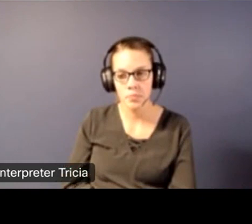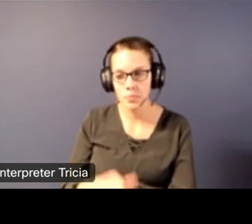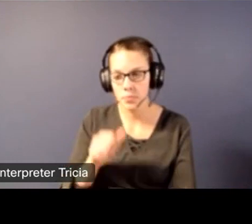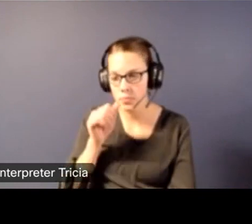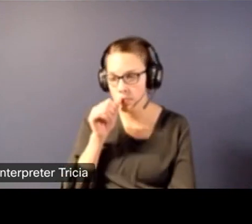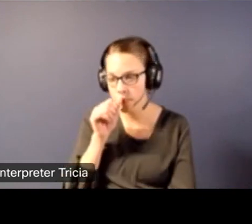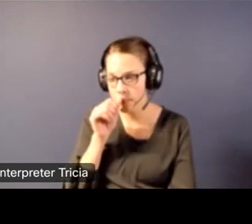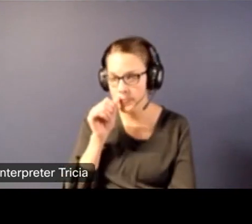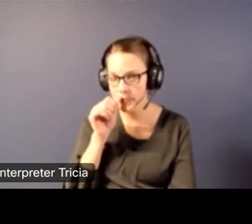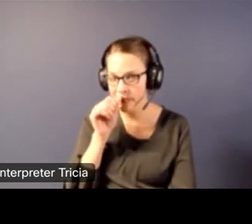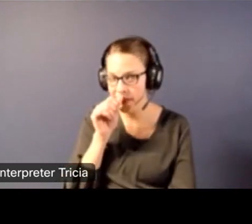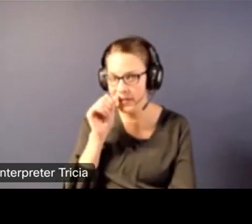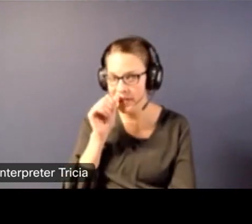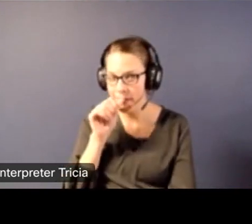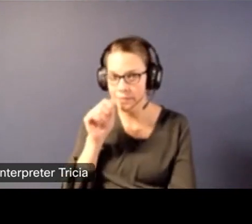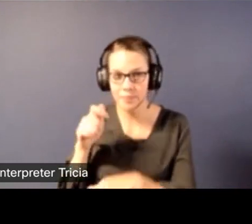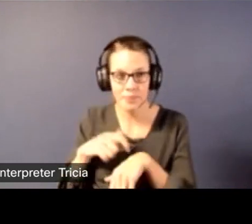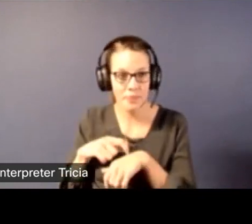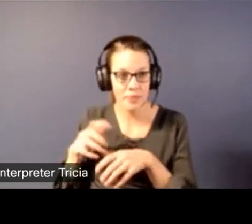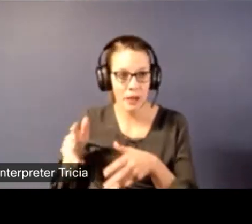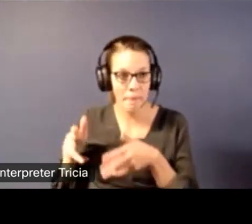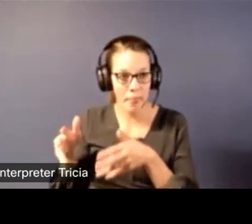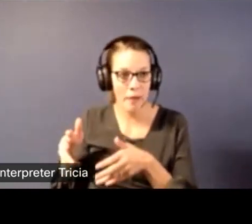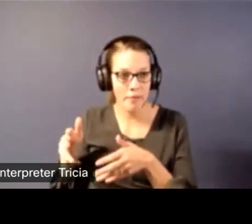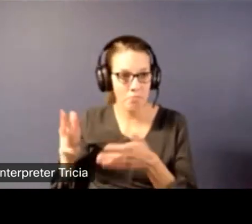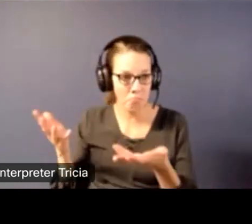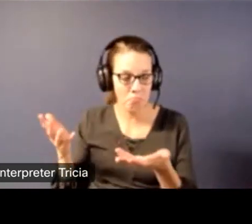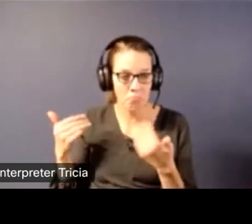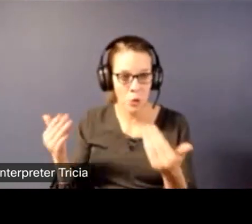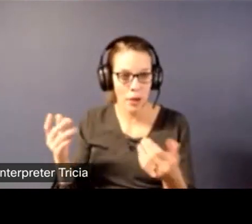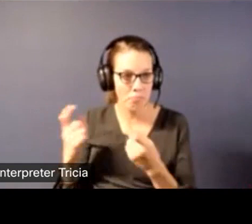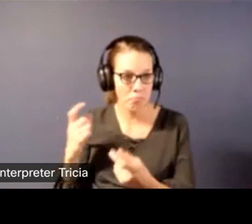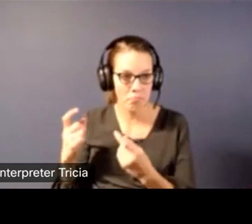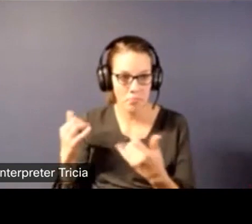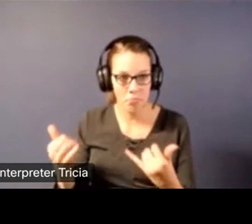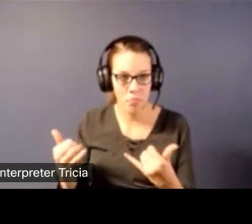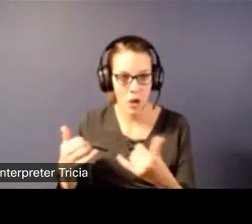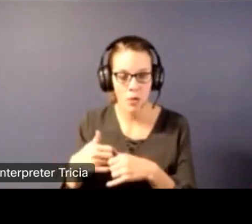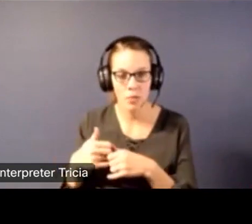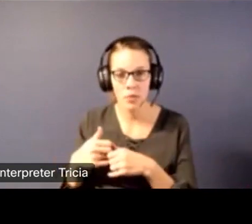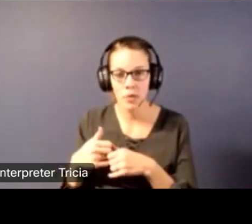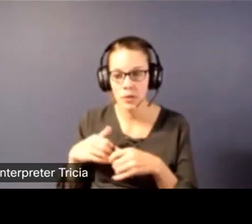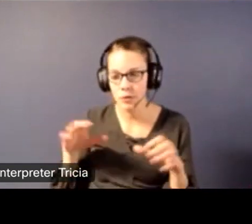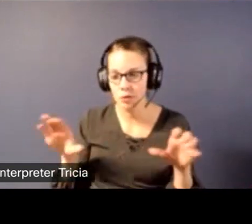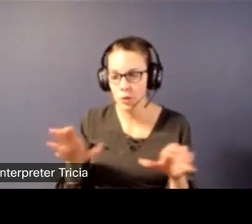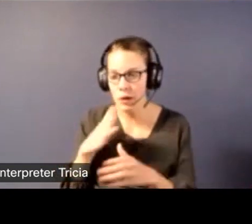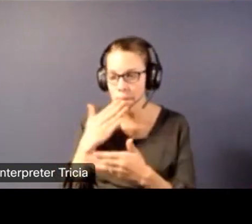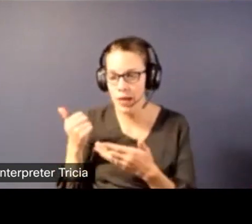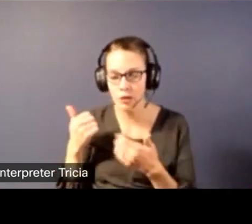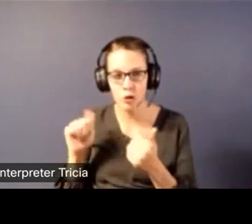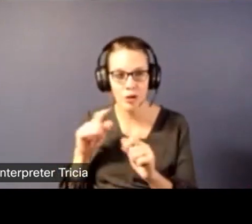Yeah, we have some time left, so, please feel free to ask your questions and we'll do our best to answer them.